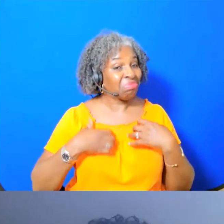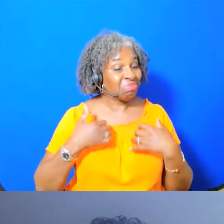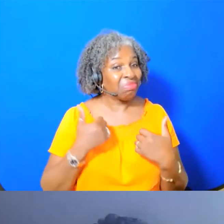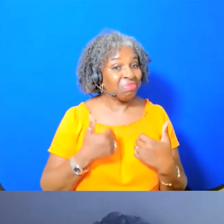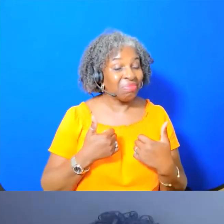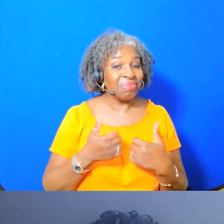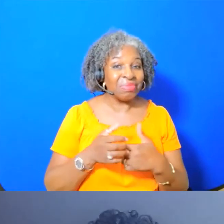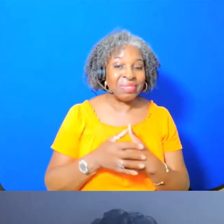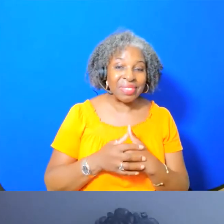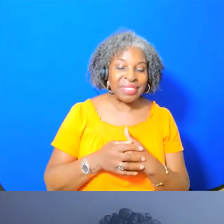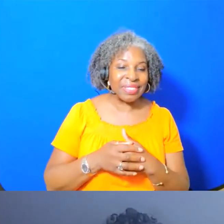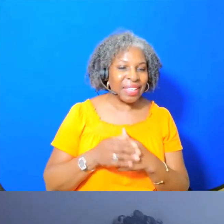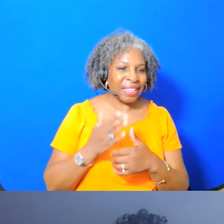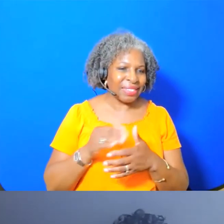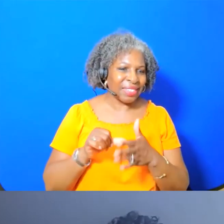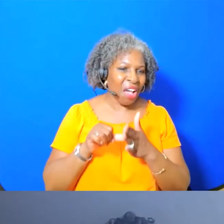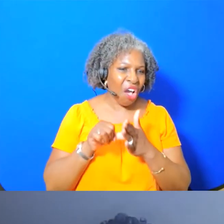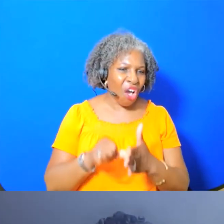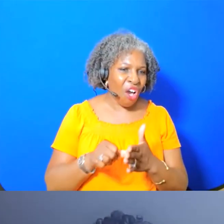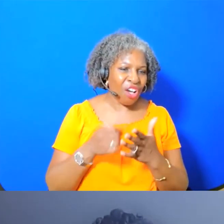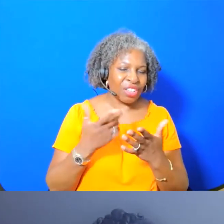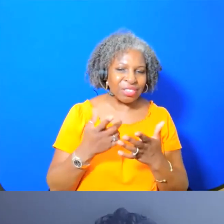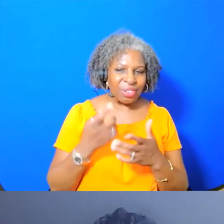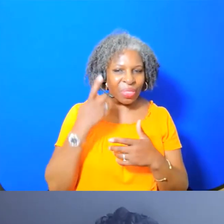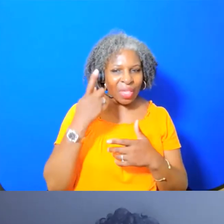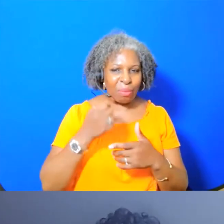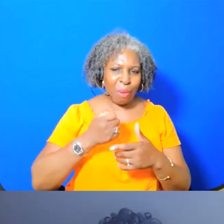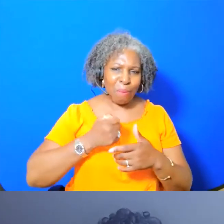And it's really hard to kind of think about my job as a moderator while I'm making notes.